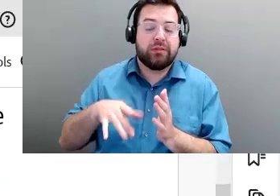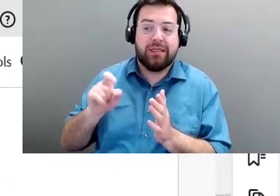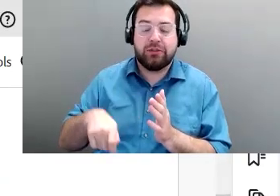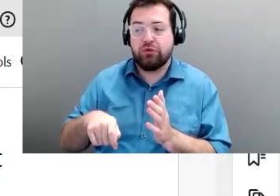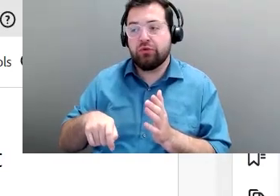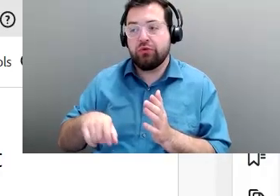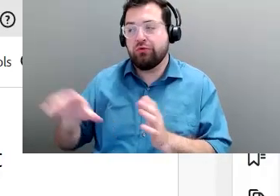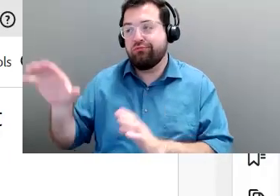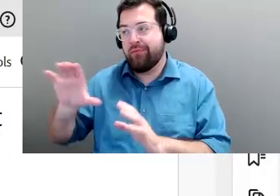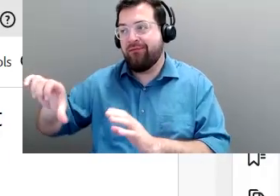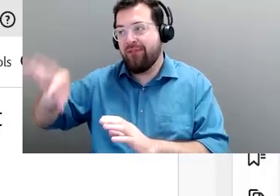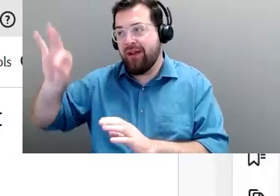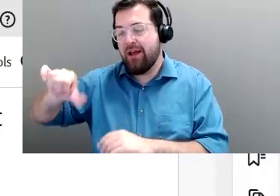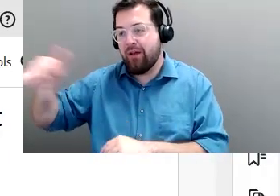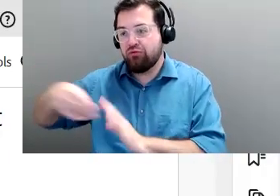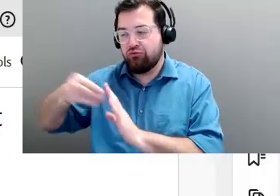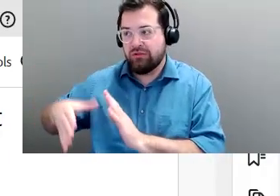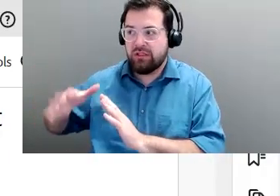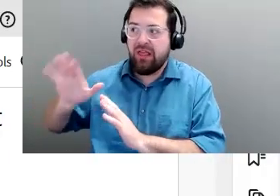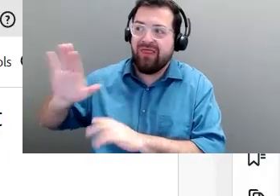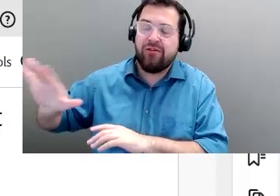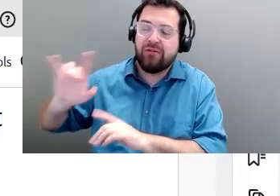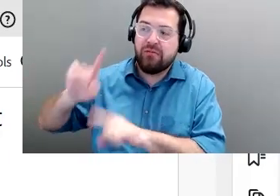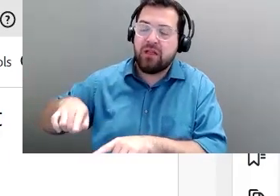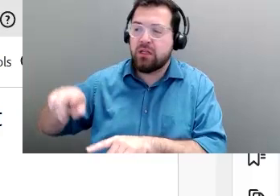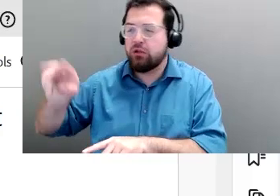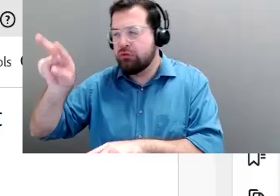and not every discussion that I do, requires replies.